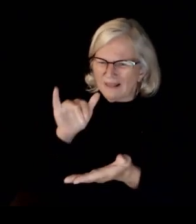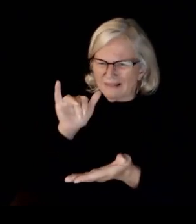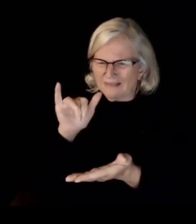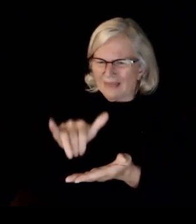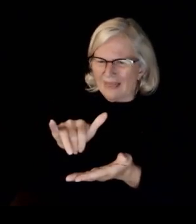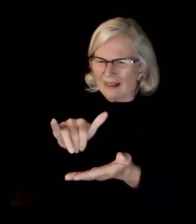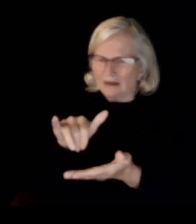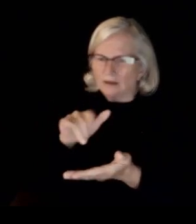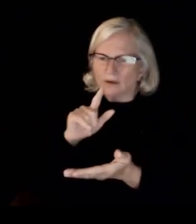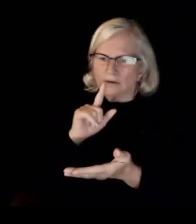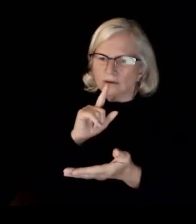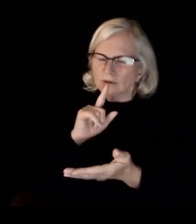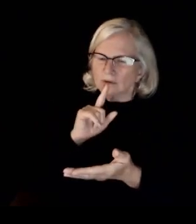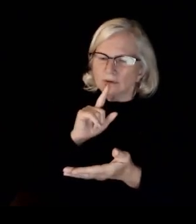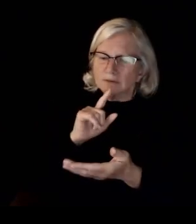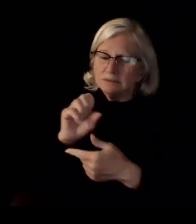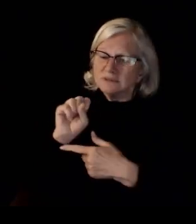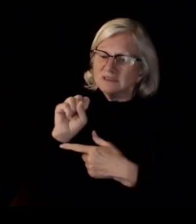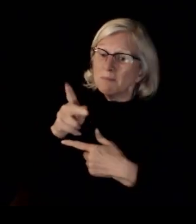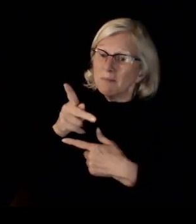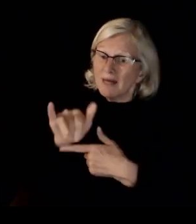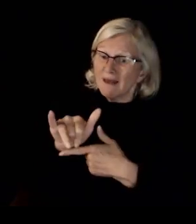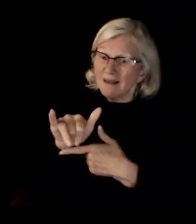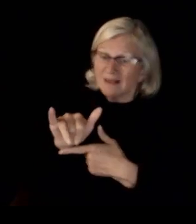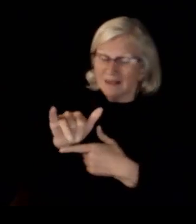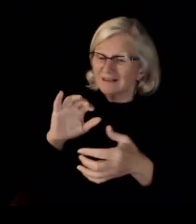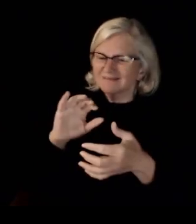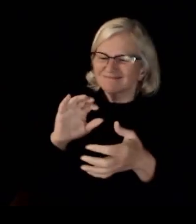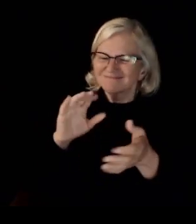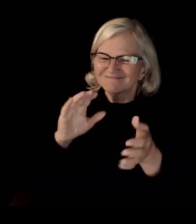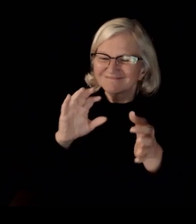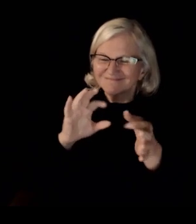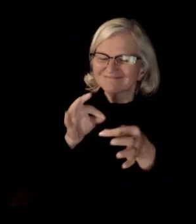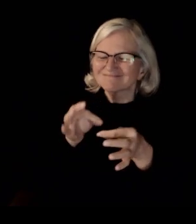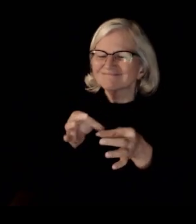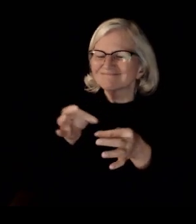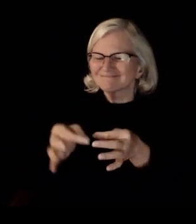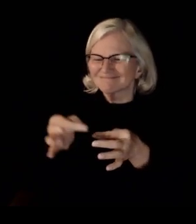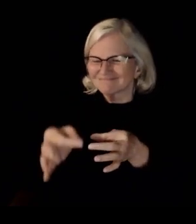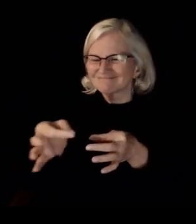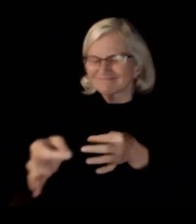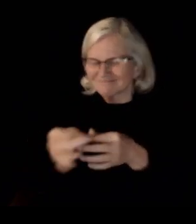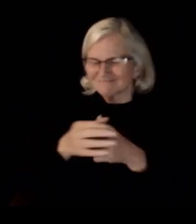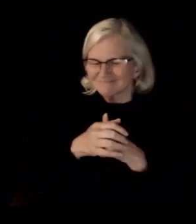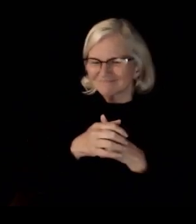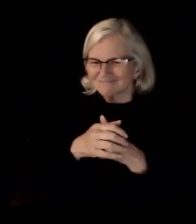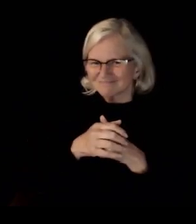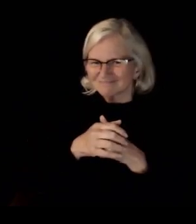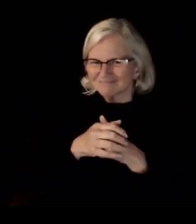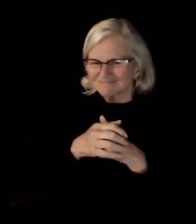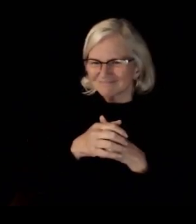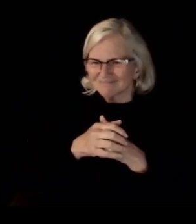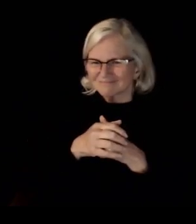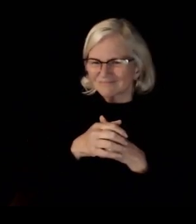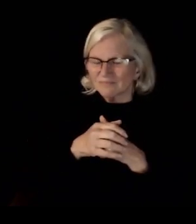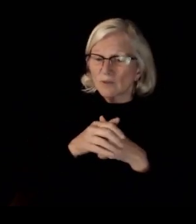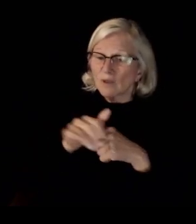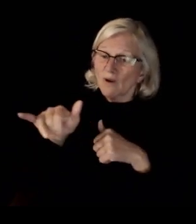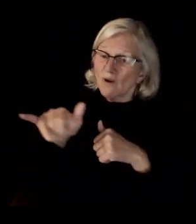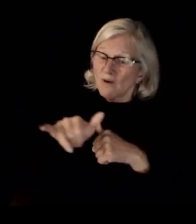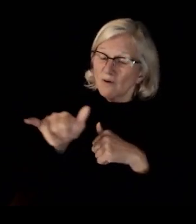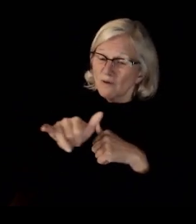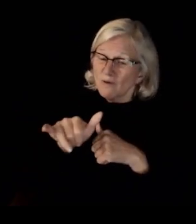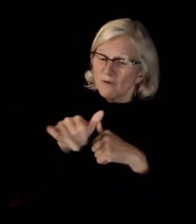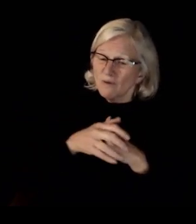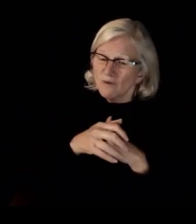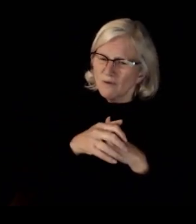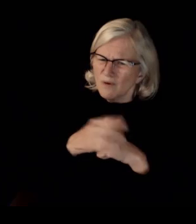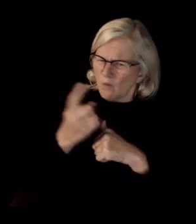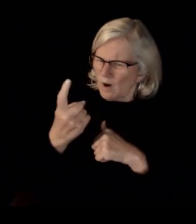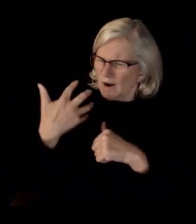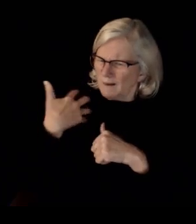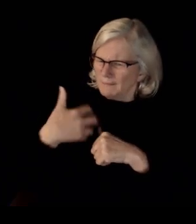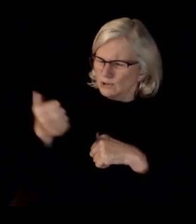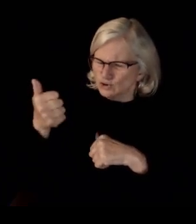being delayed. We know too well through Commissioner Roberts-Davis teams with a special person